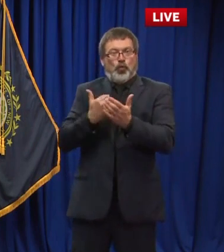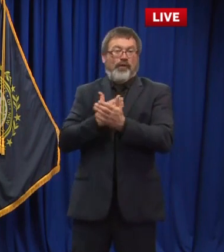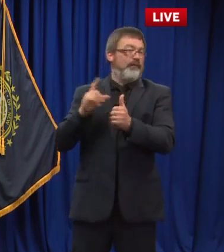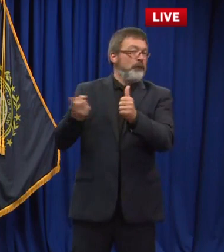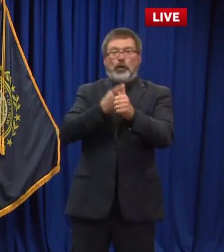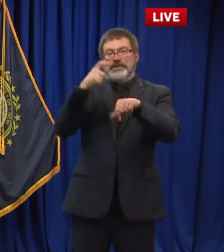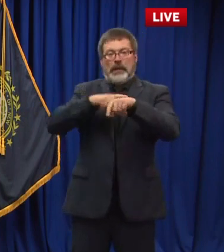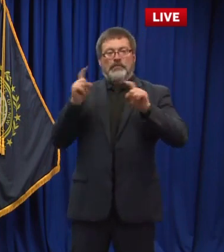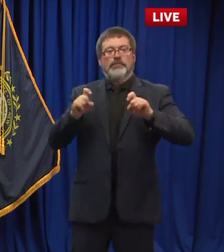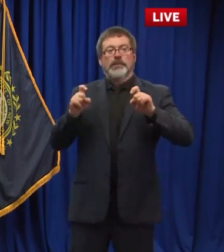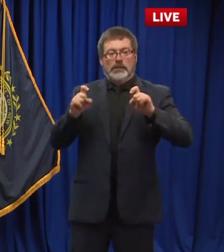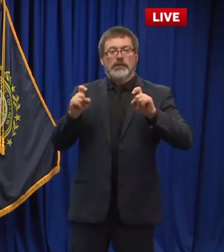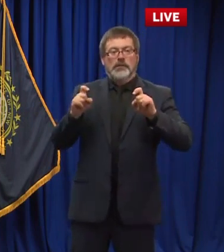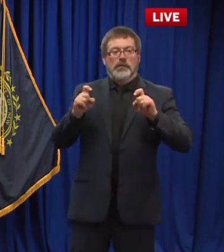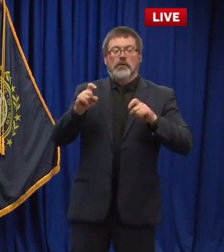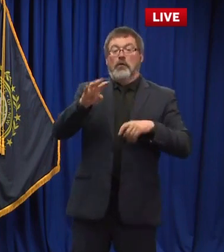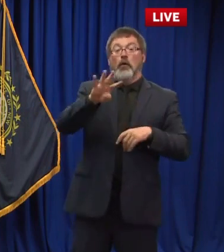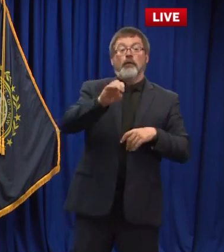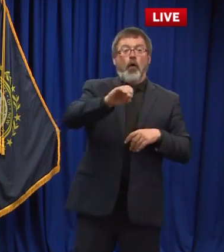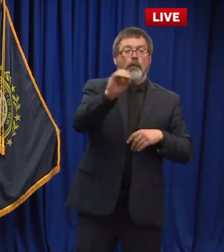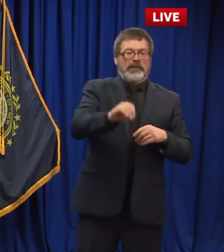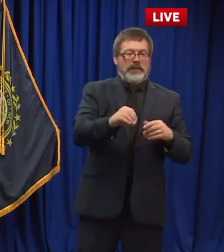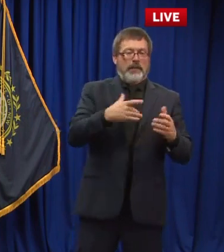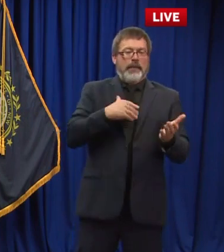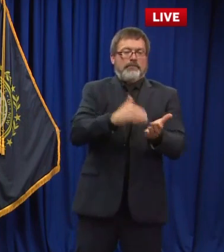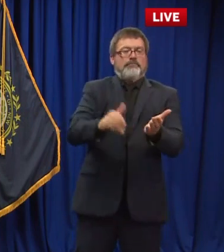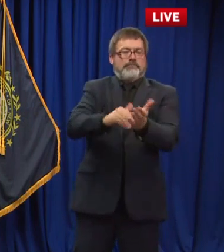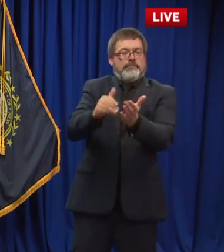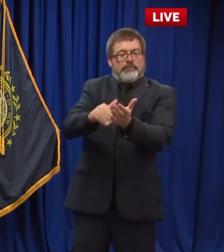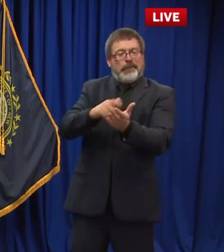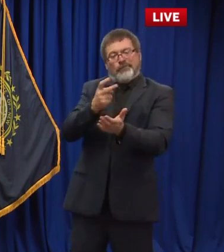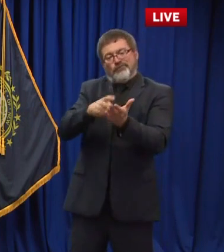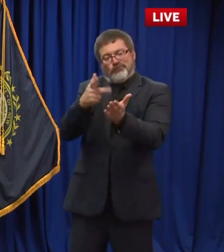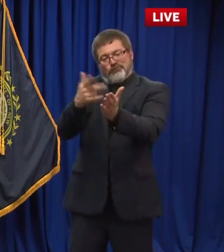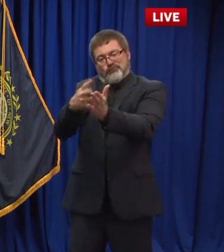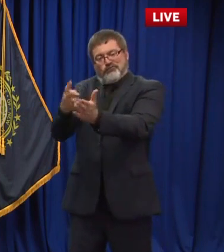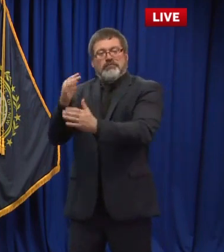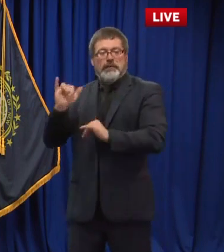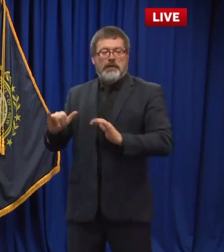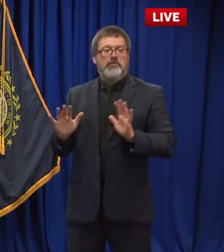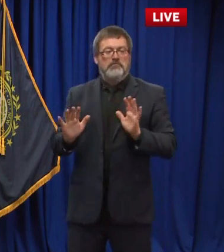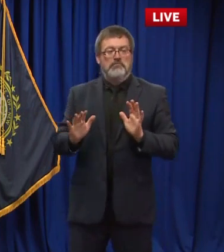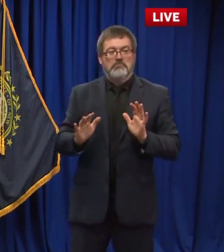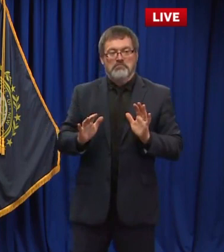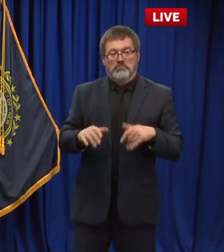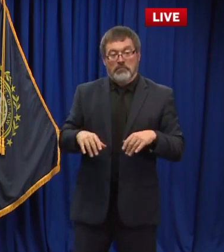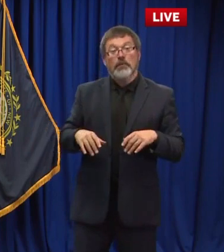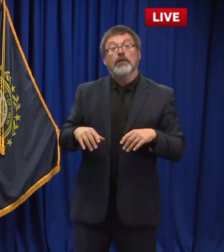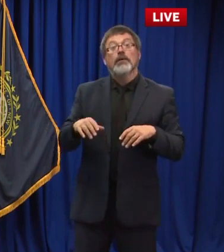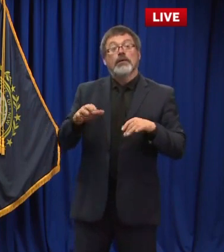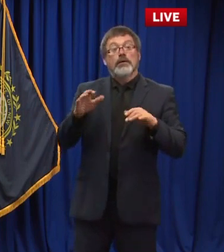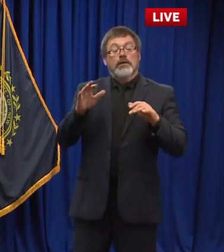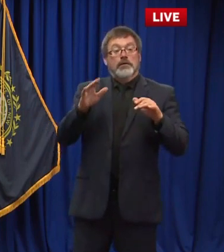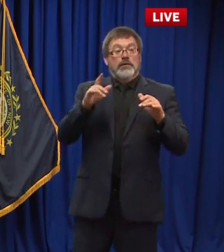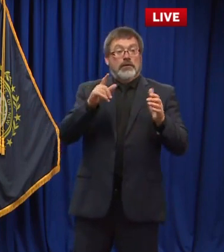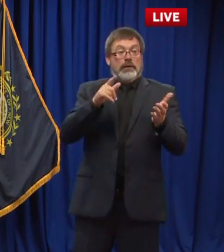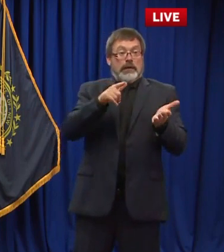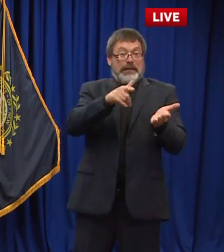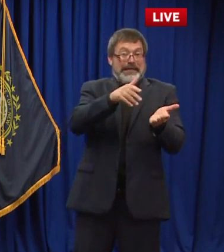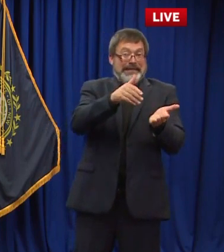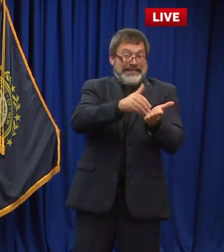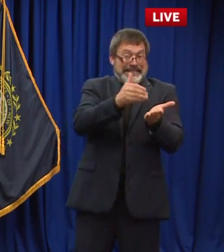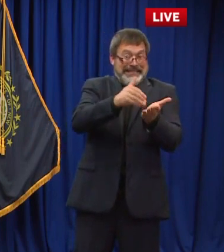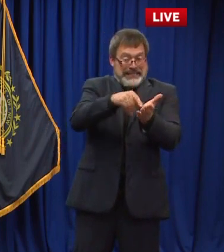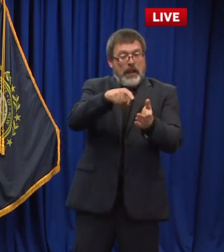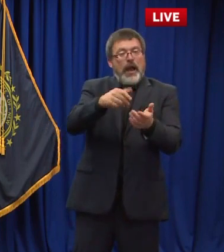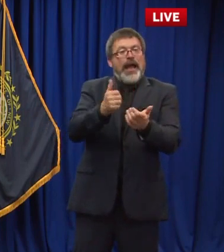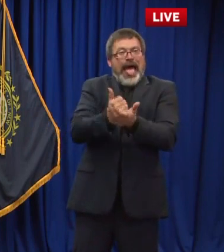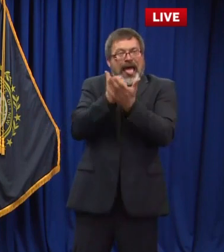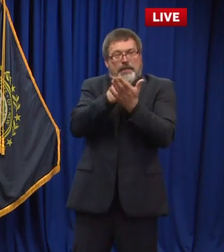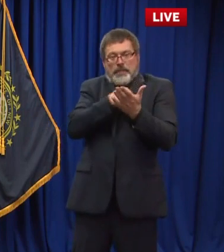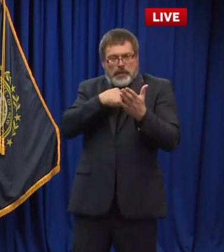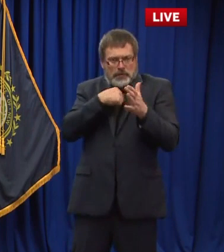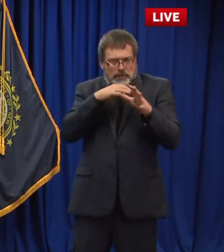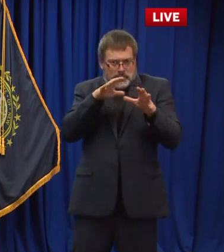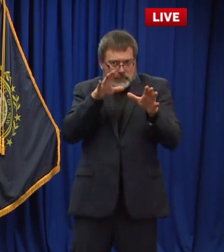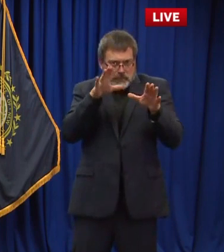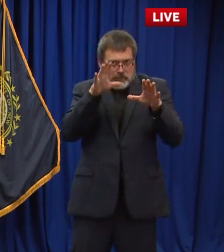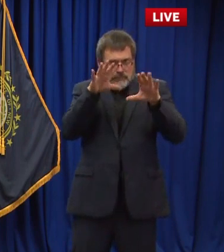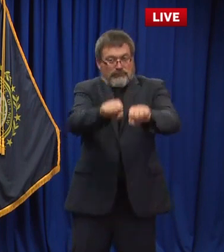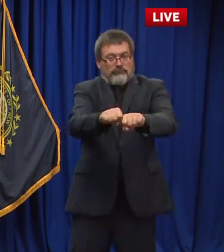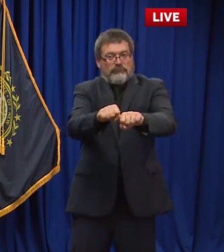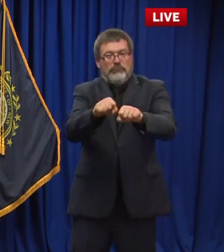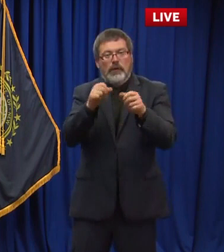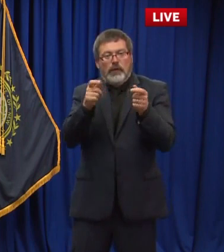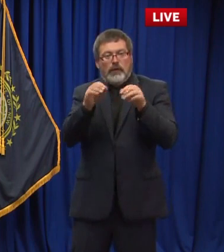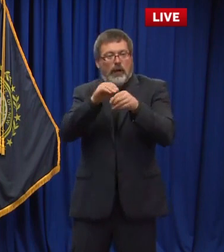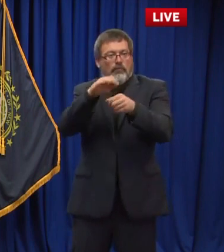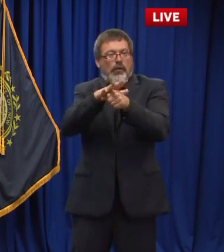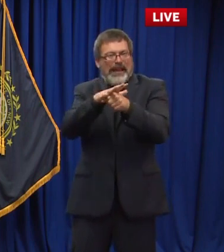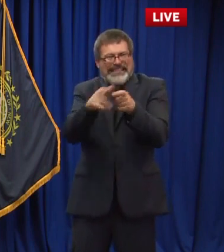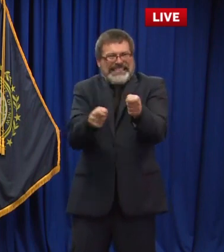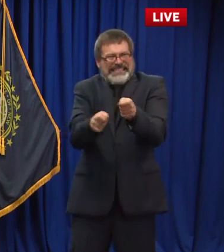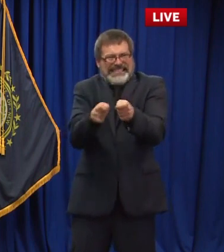A LOT OF FOLKS ARE ON THE FRONT LINES, IF HAD THEIR WEEKLY OR BIWEEKLY TEST, COMING BACK TO THE SAME FACILITY, MAKING SURE WE ARE MANAGING THOSE OUTBREAKS.